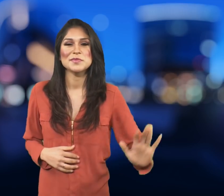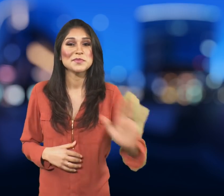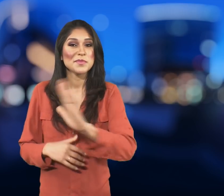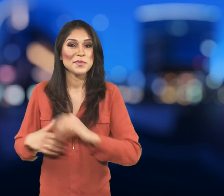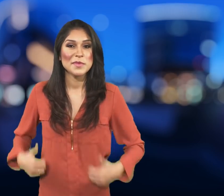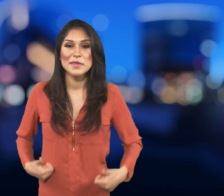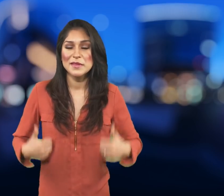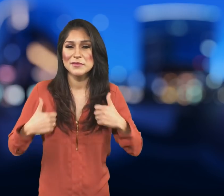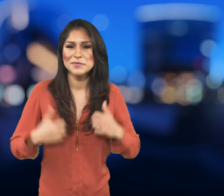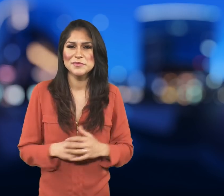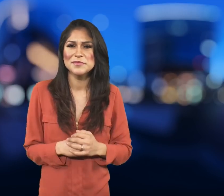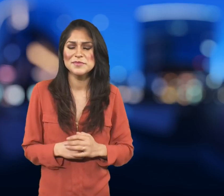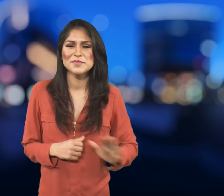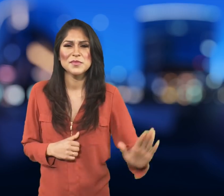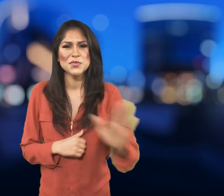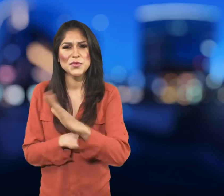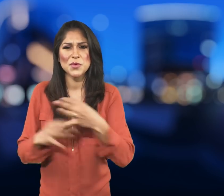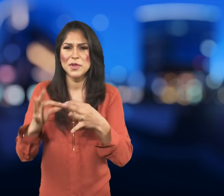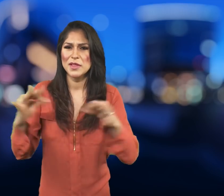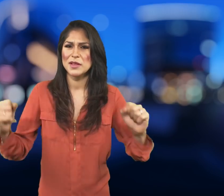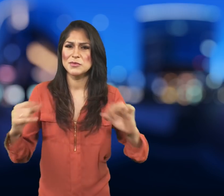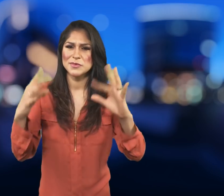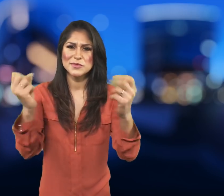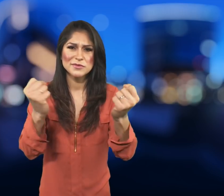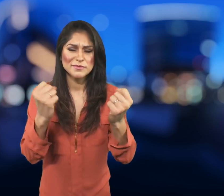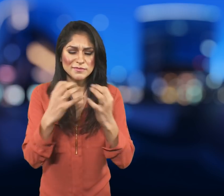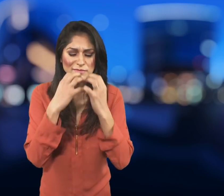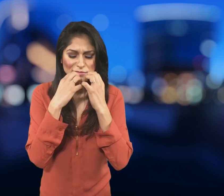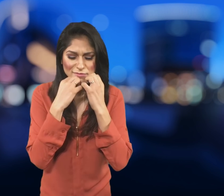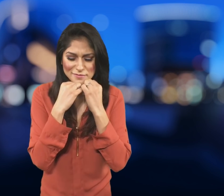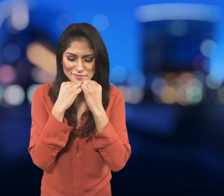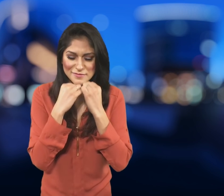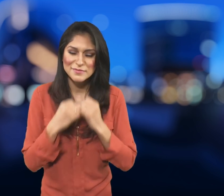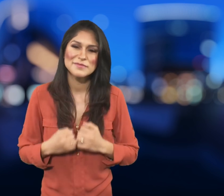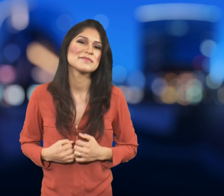Your life. Your language.